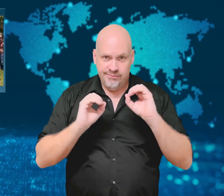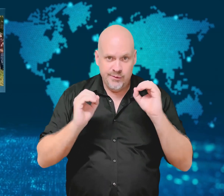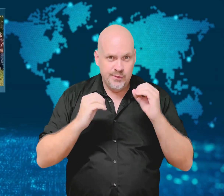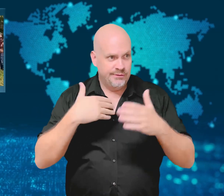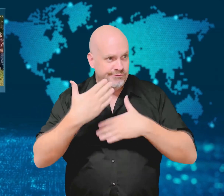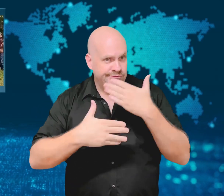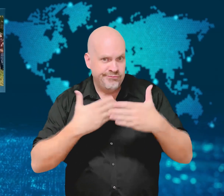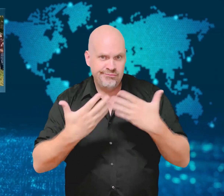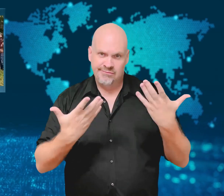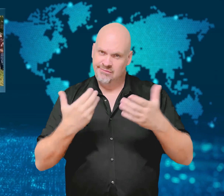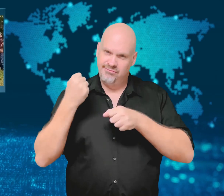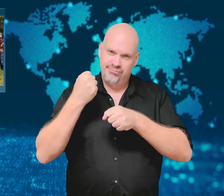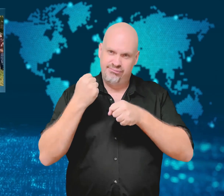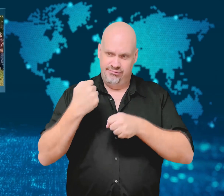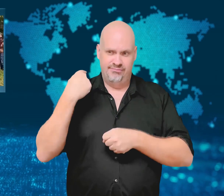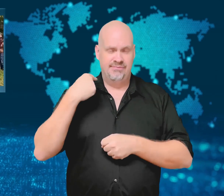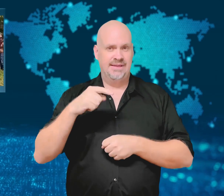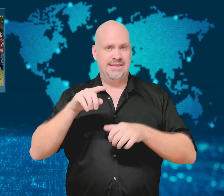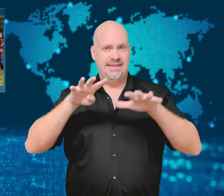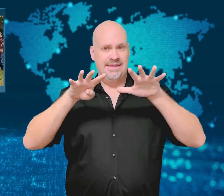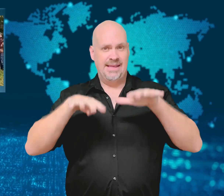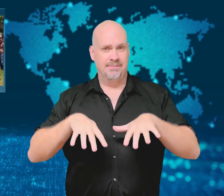the indigenous groups.